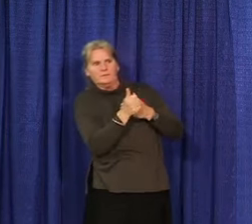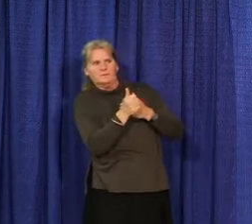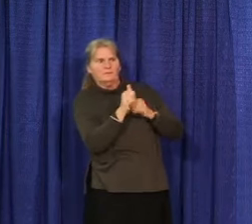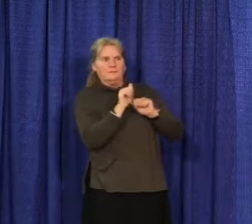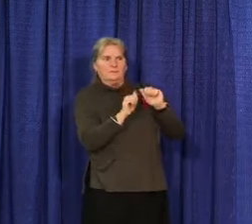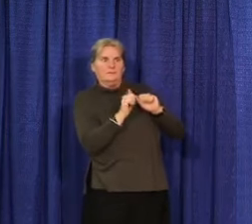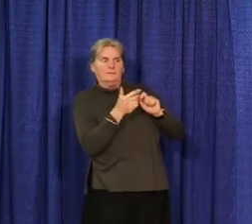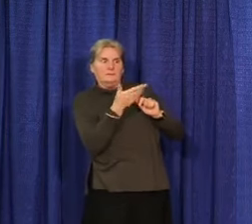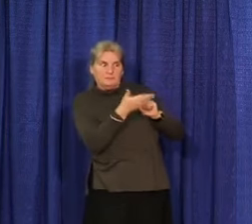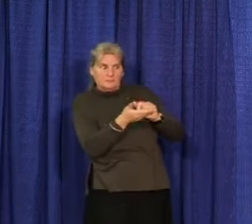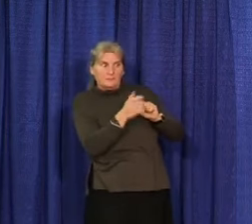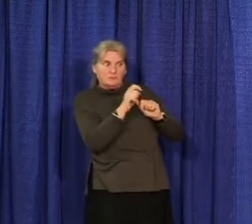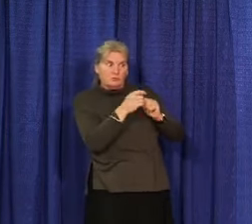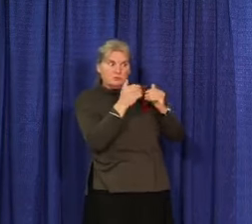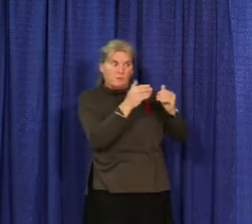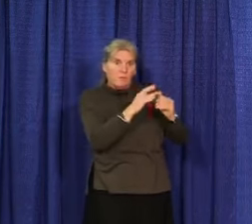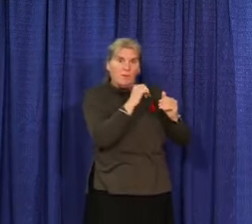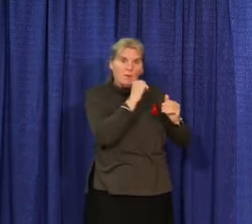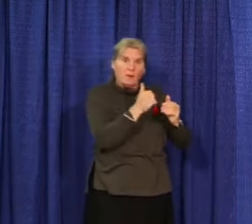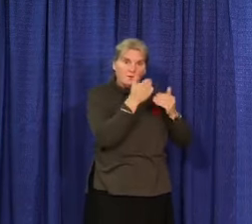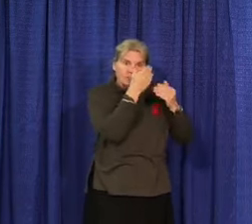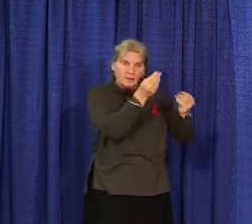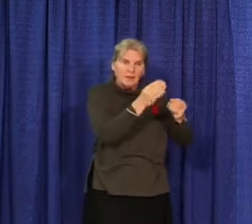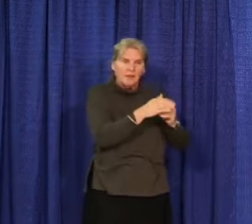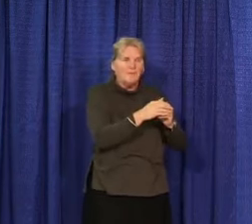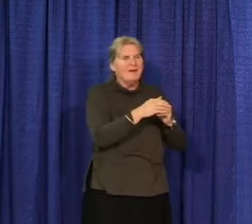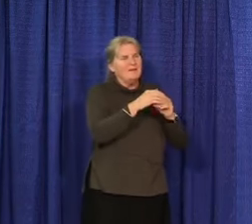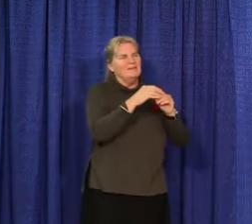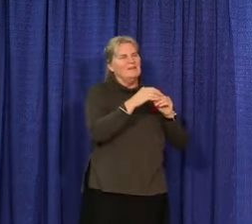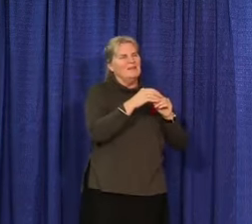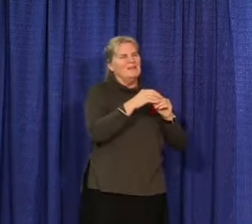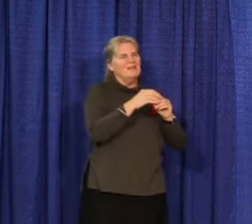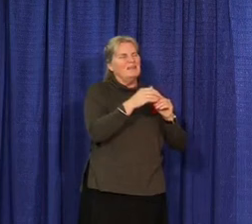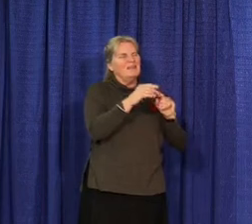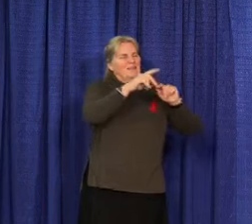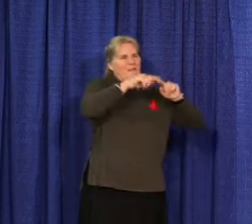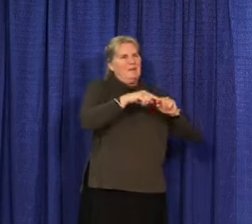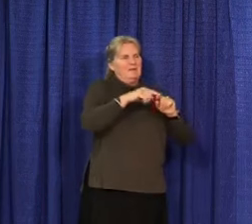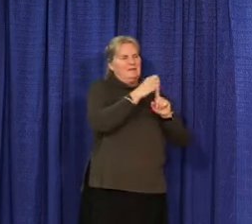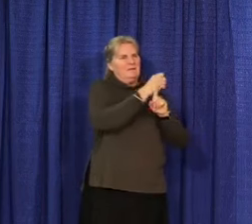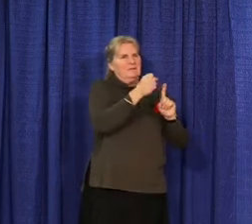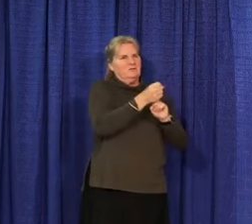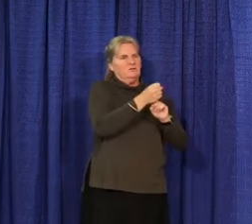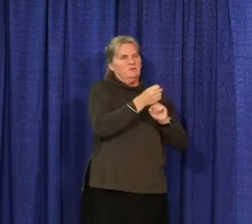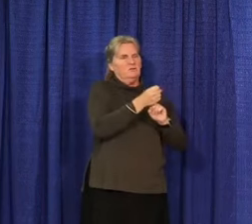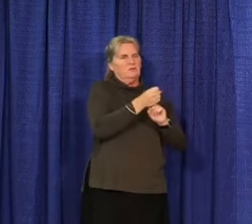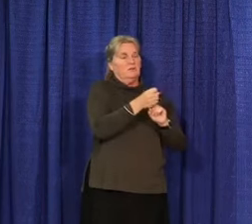Very often, the risk-- and again, it is all going to depend on the case, the investigation